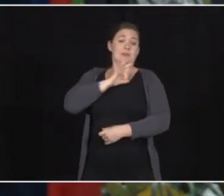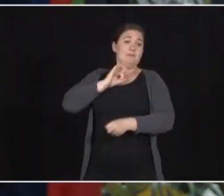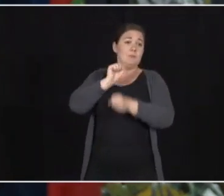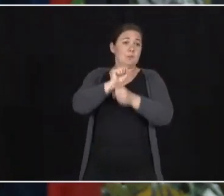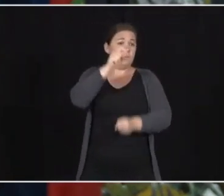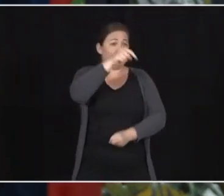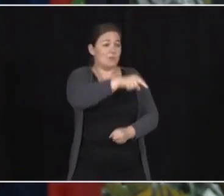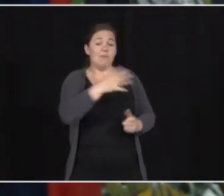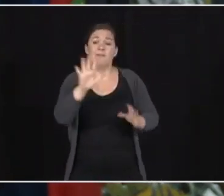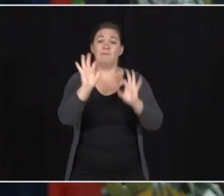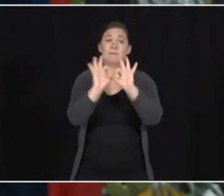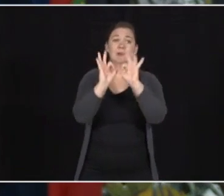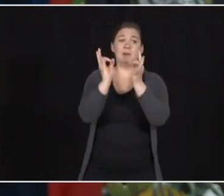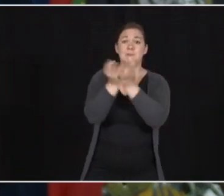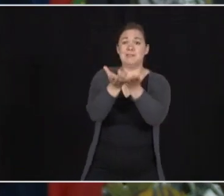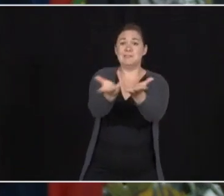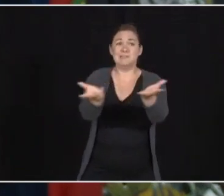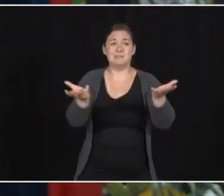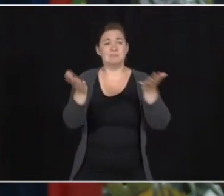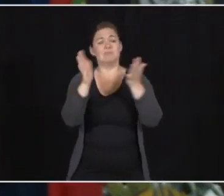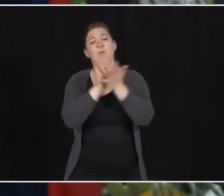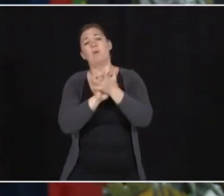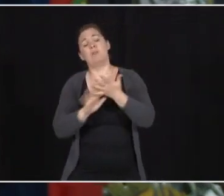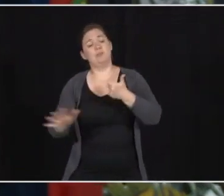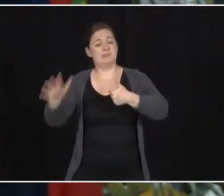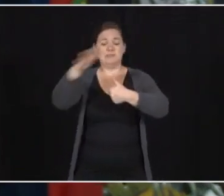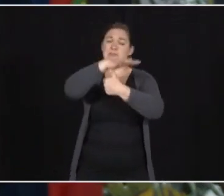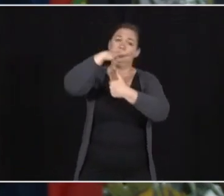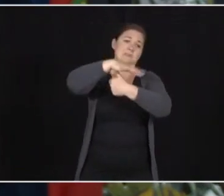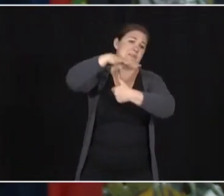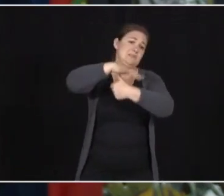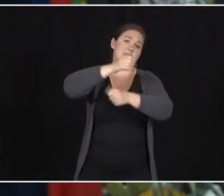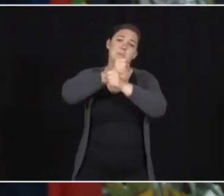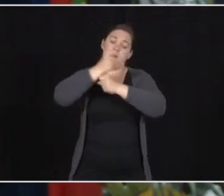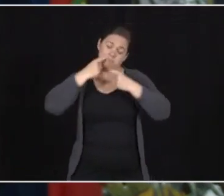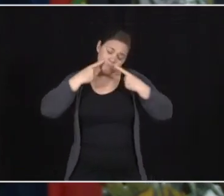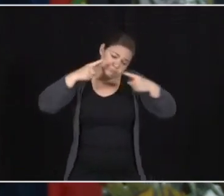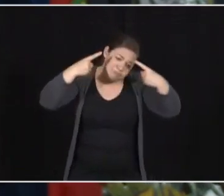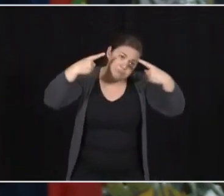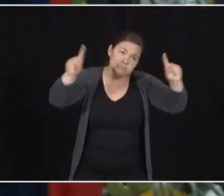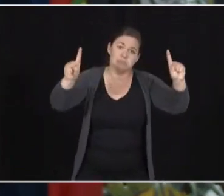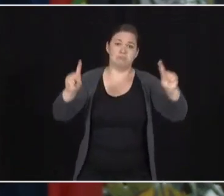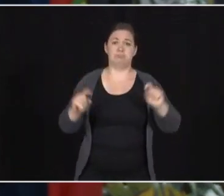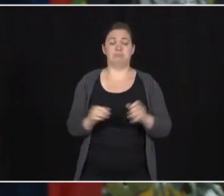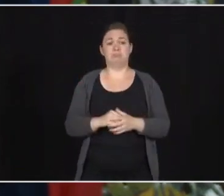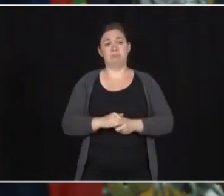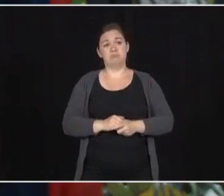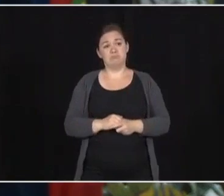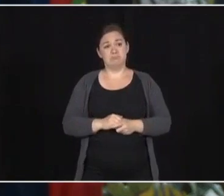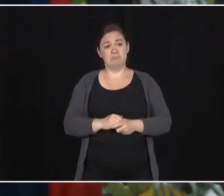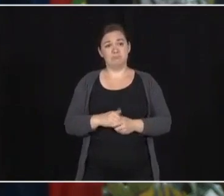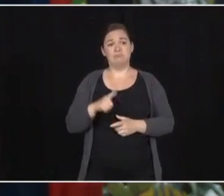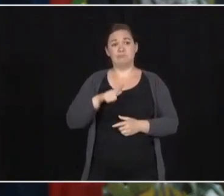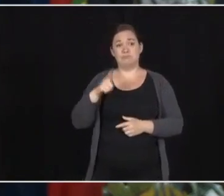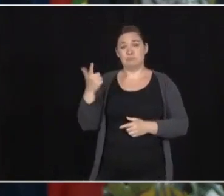Thank you. We will go to the phone line for questions. First question.